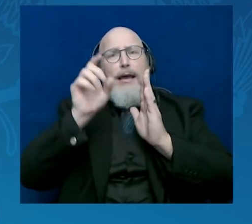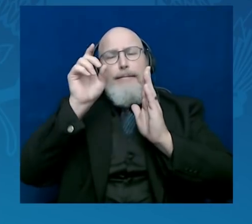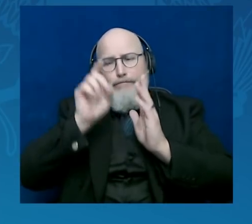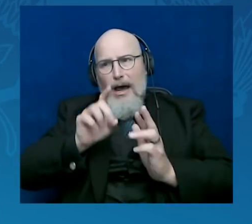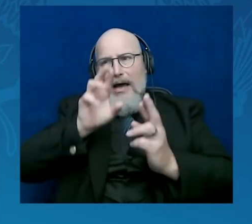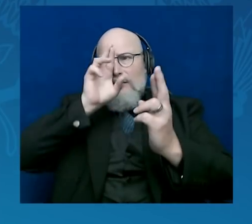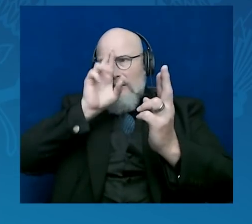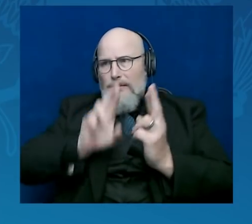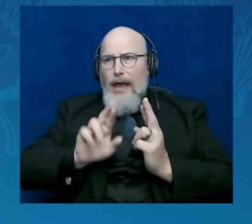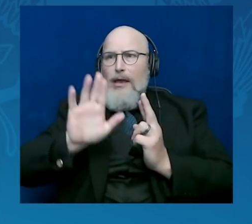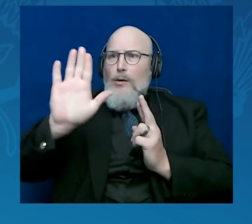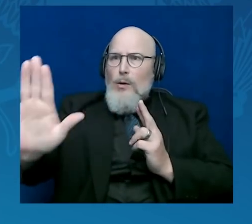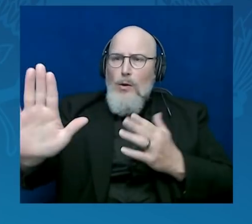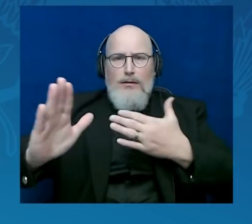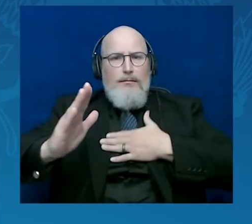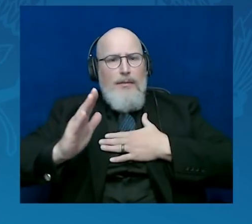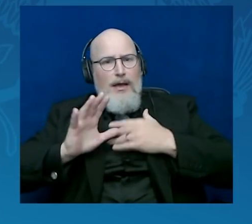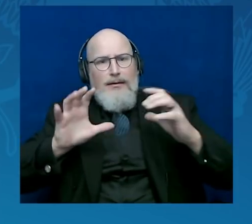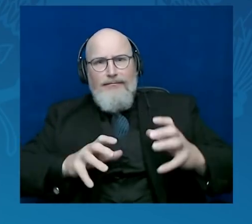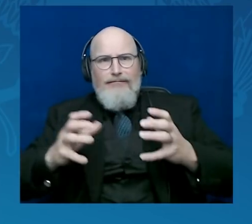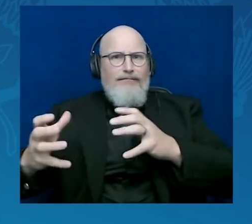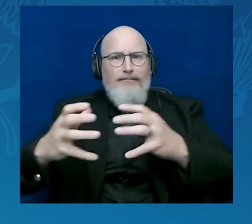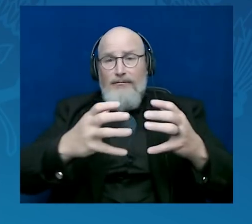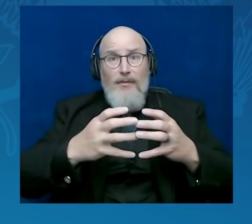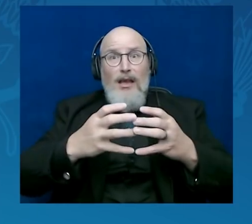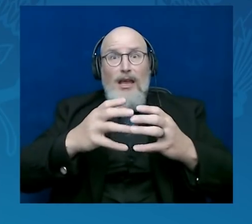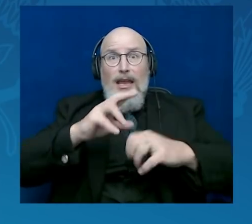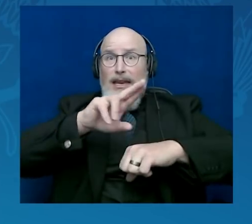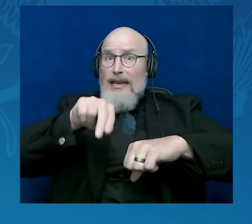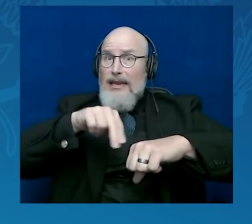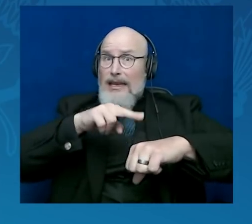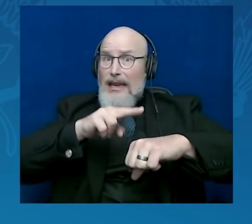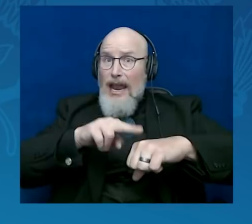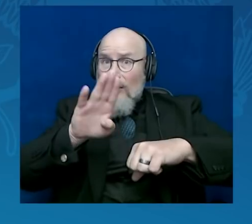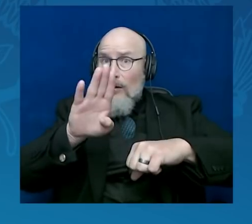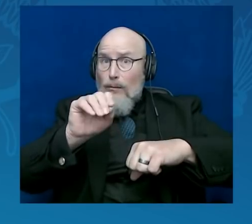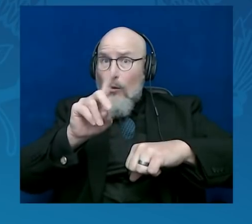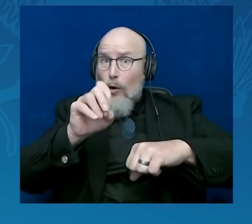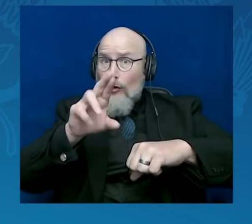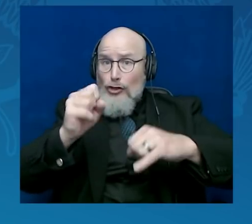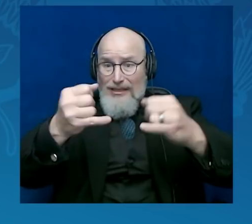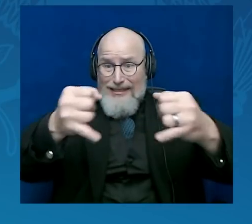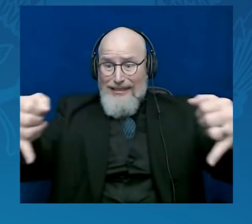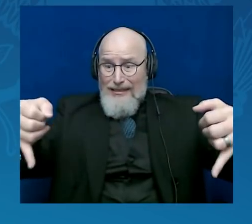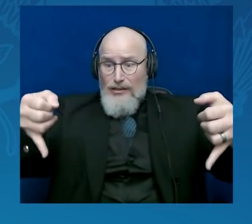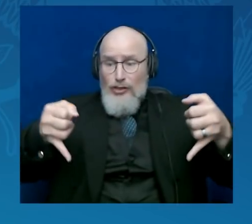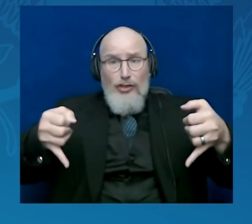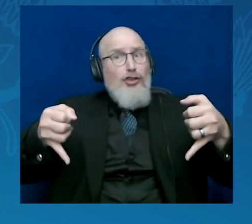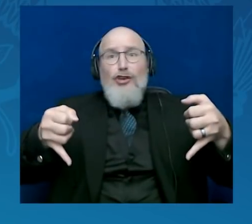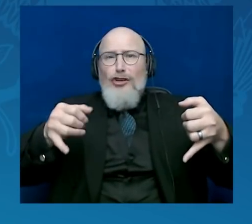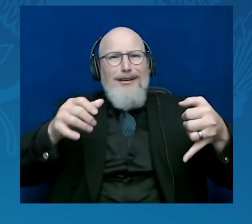and that national borders should not be changed by force.